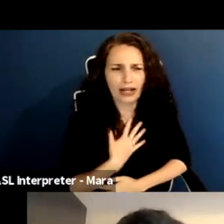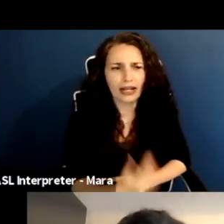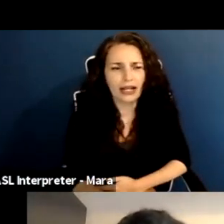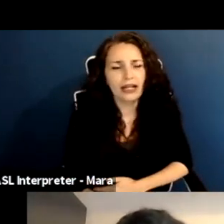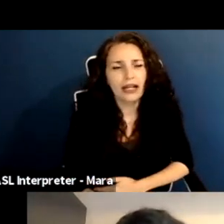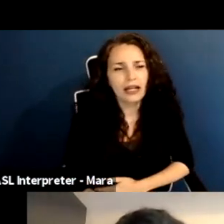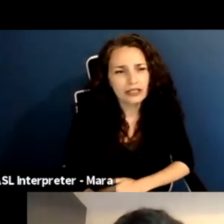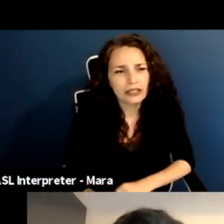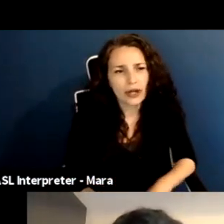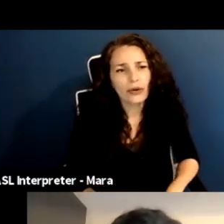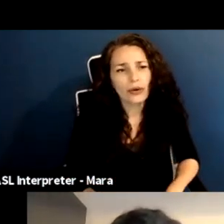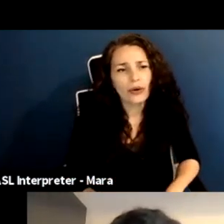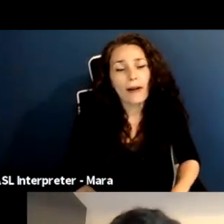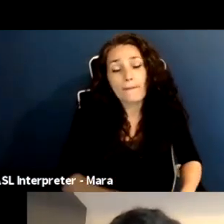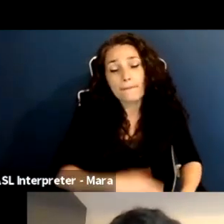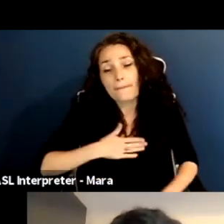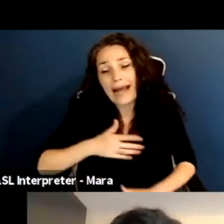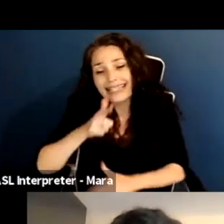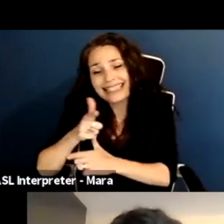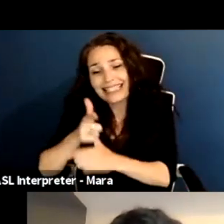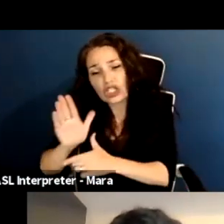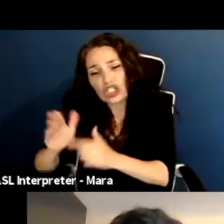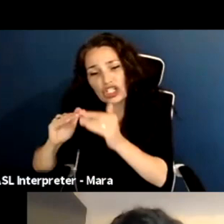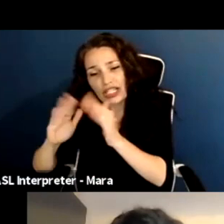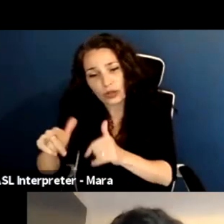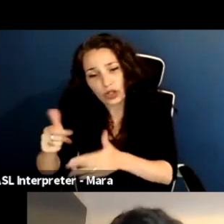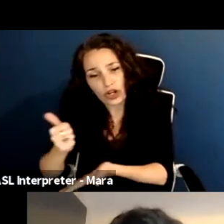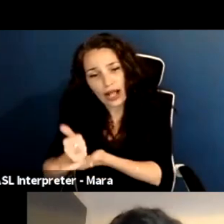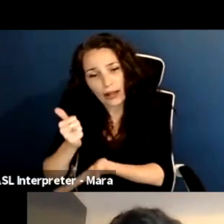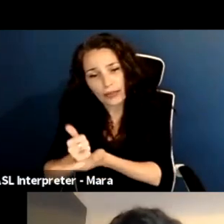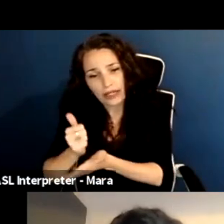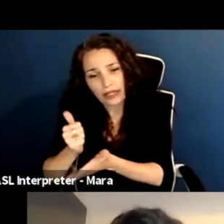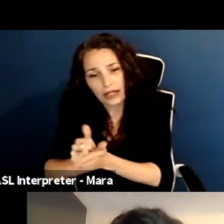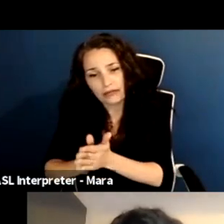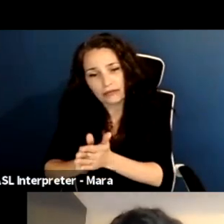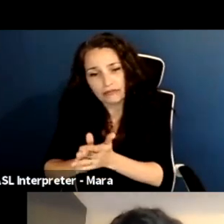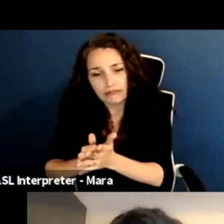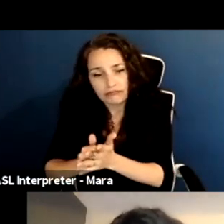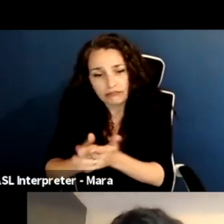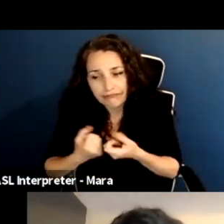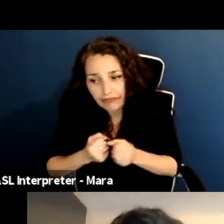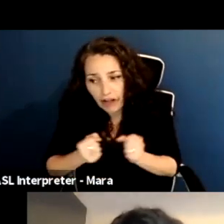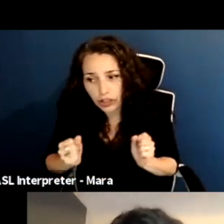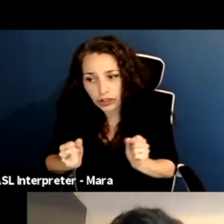you're helping some of those vulnerable people in the country heal and have a place to call home